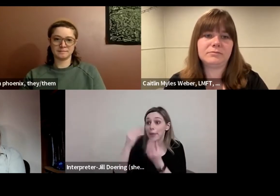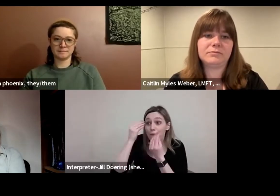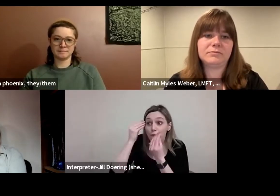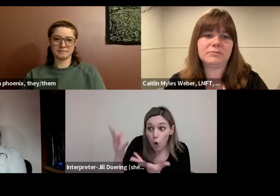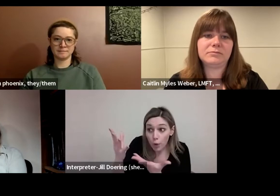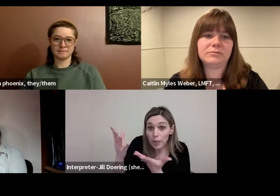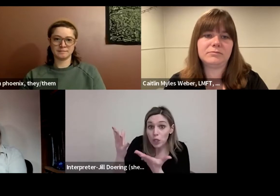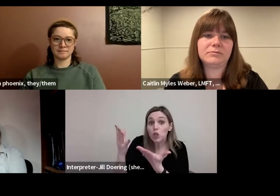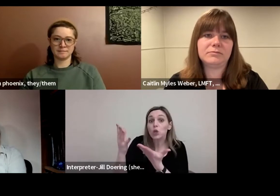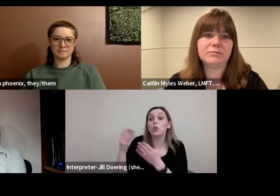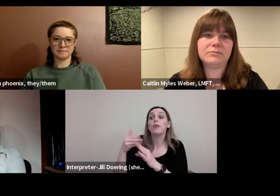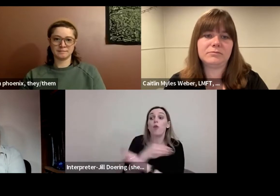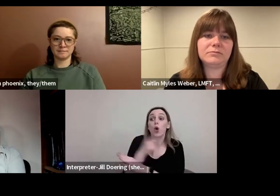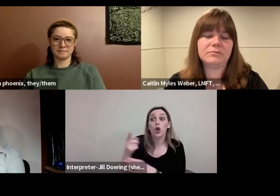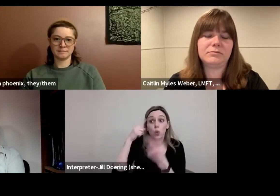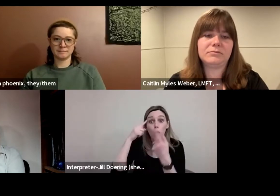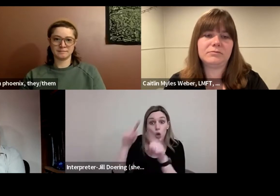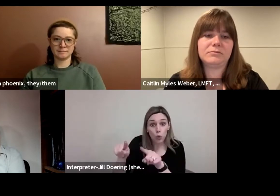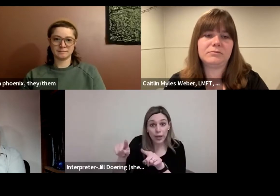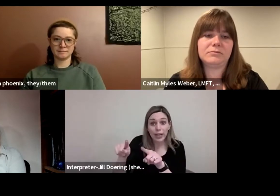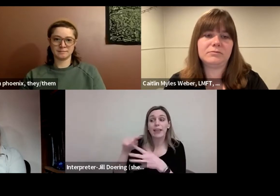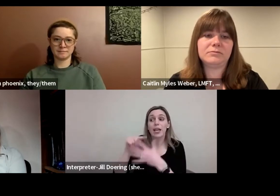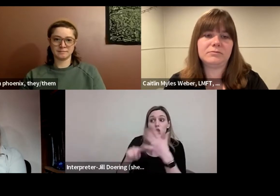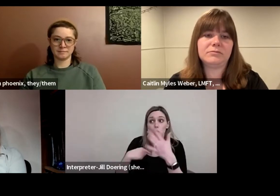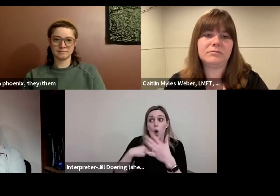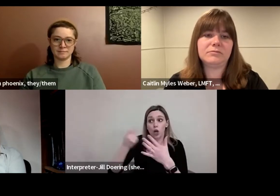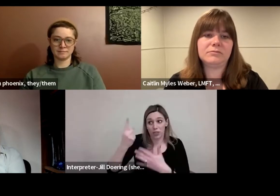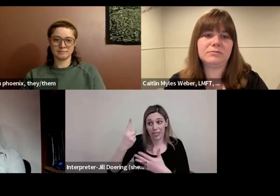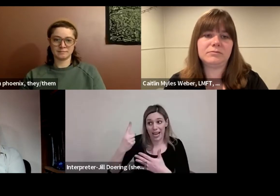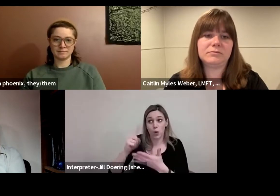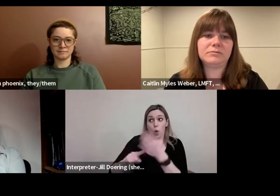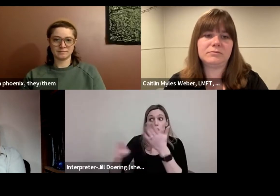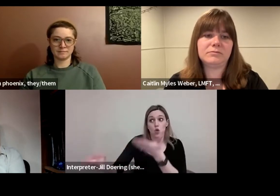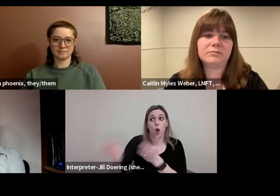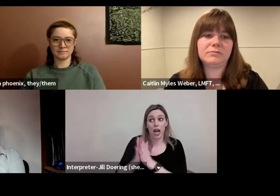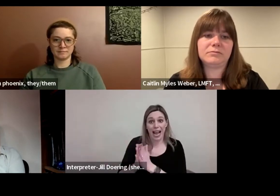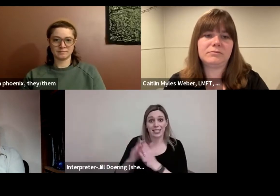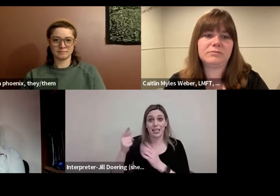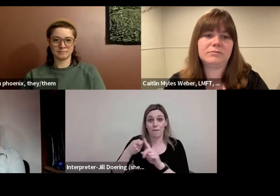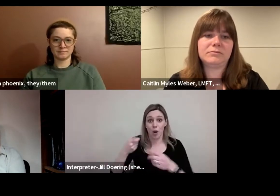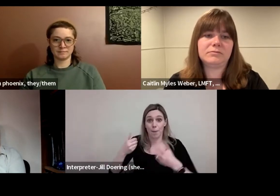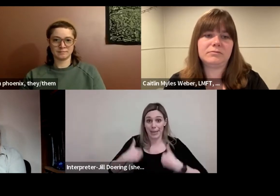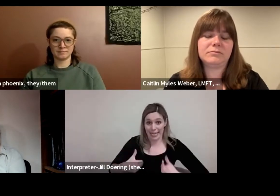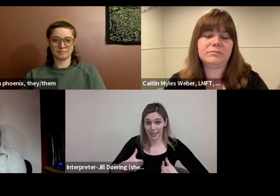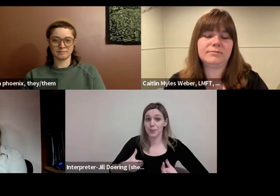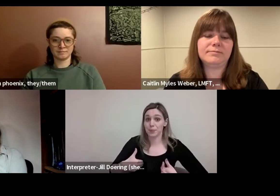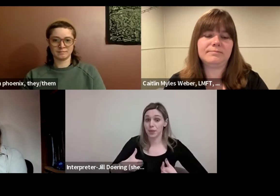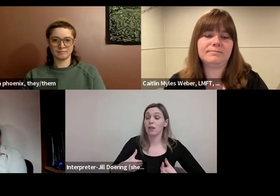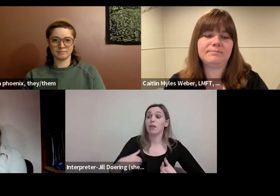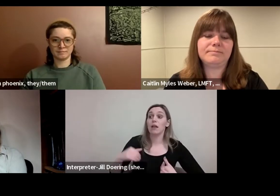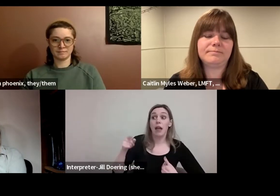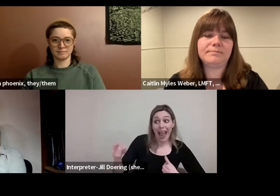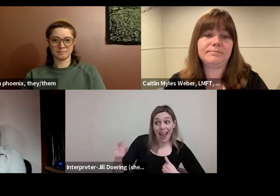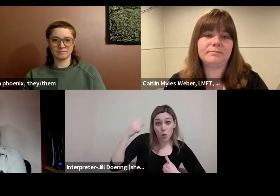if you understand what you're asking for, and if you thought about it more than just today.